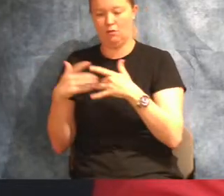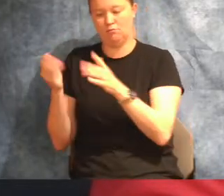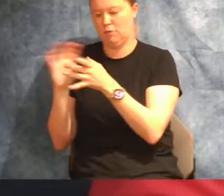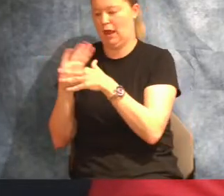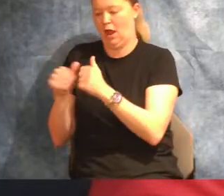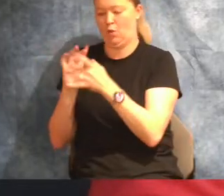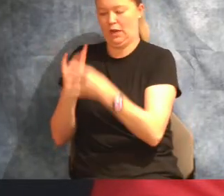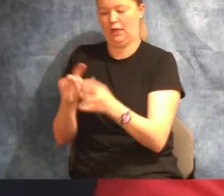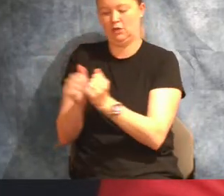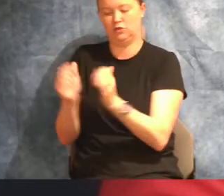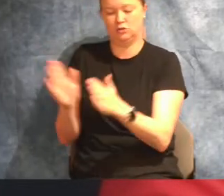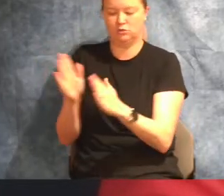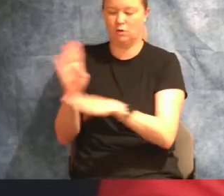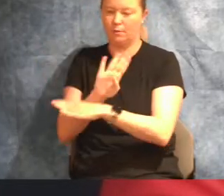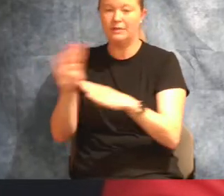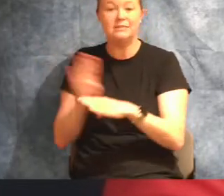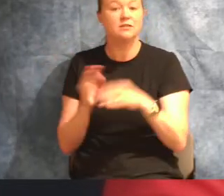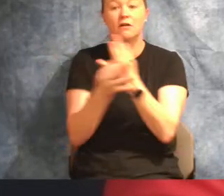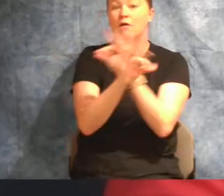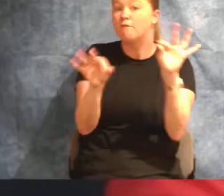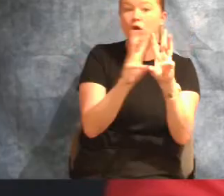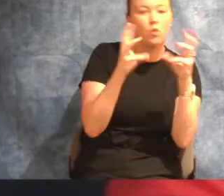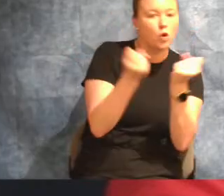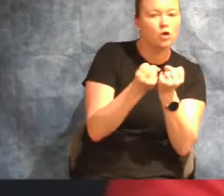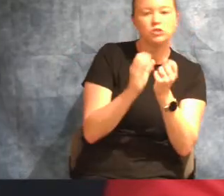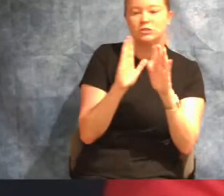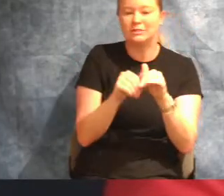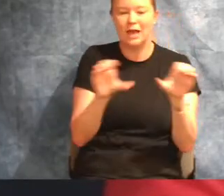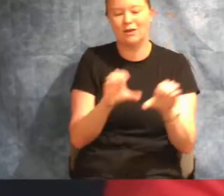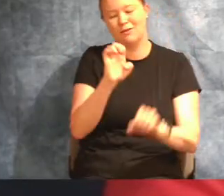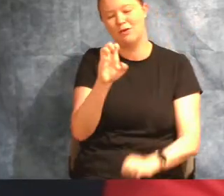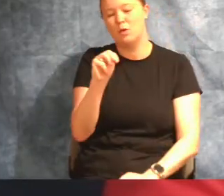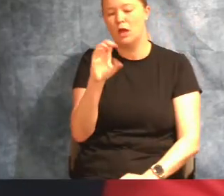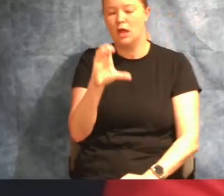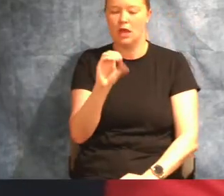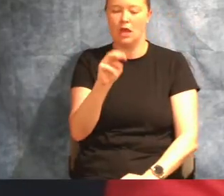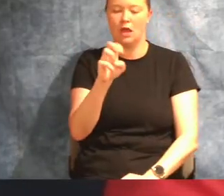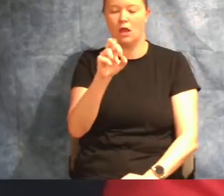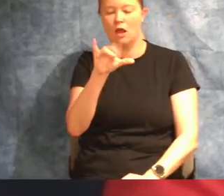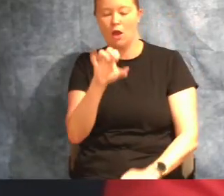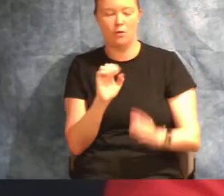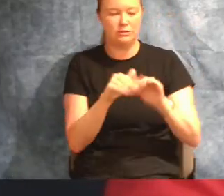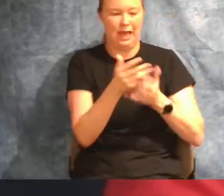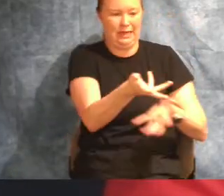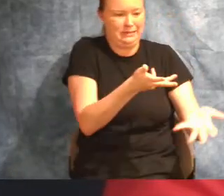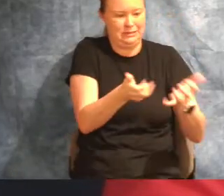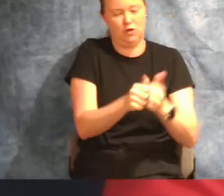We got free workshops. Everything from how to do e-commerce, how to deal with the AI, all those